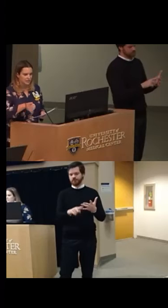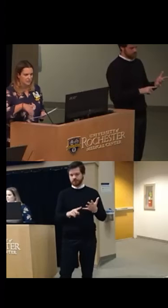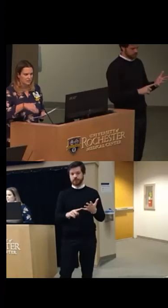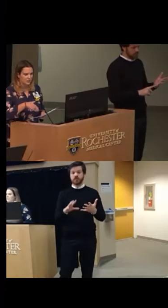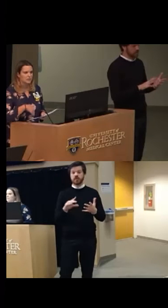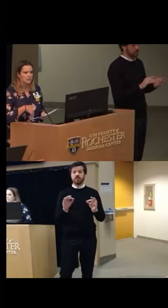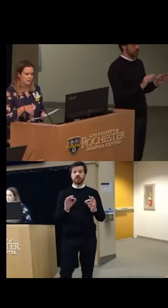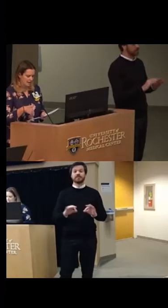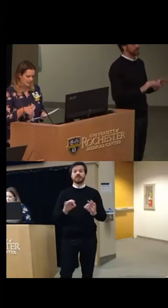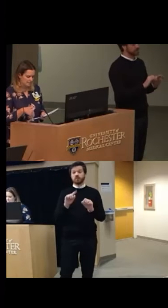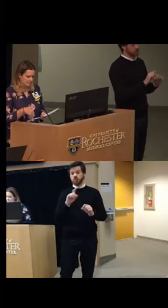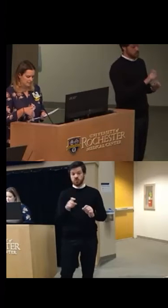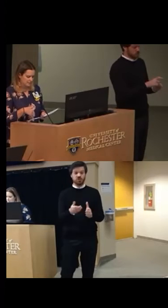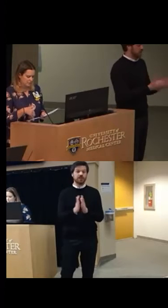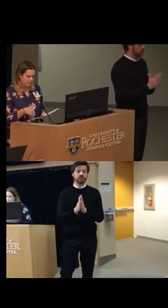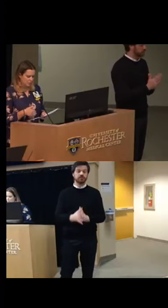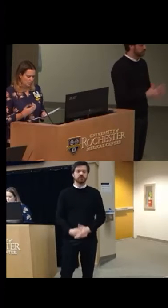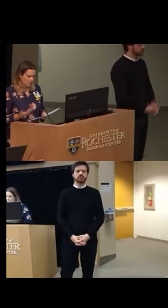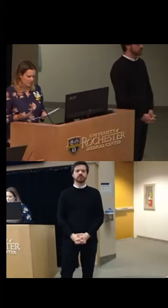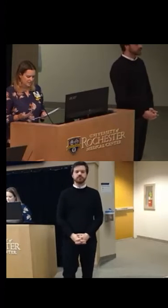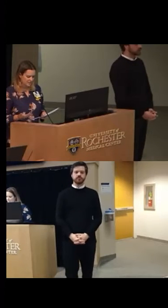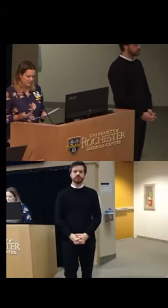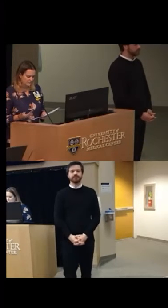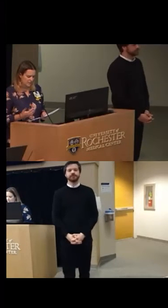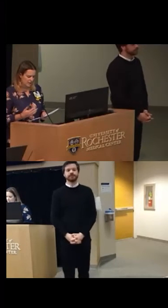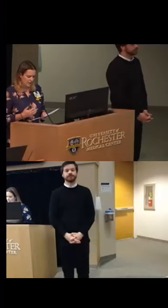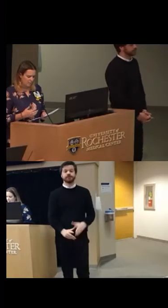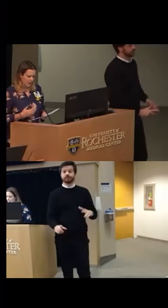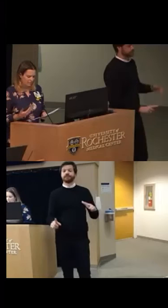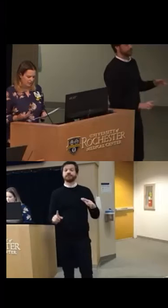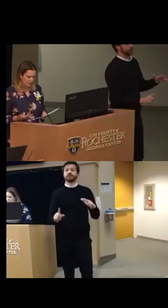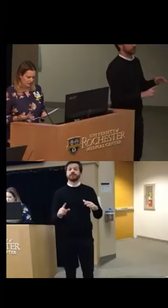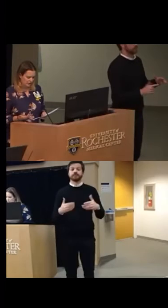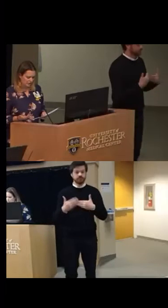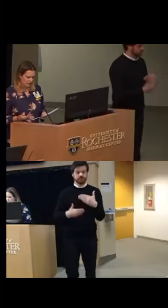the specific questions that are asked so work presenteeism um not being able to concentrate